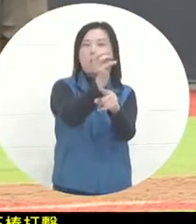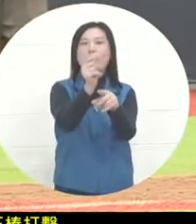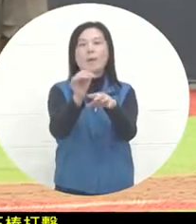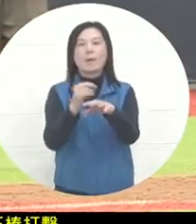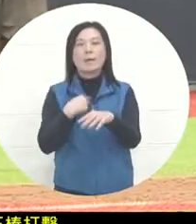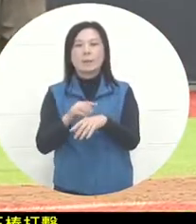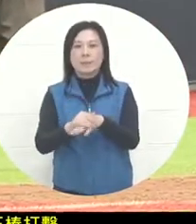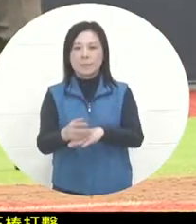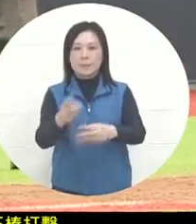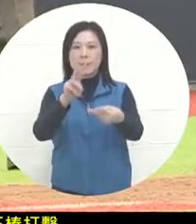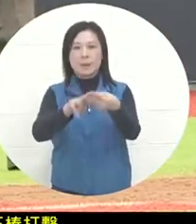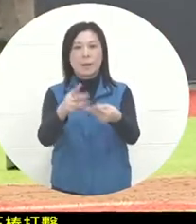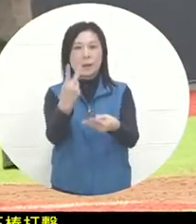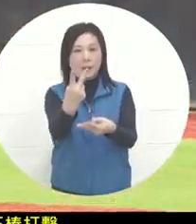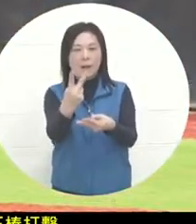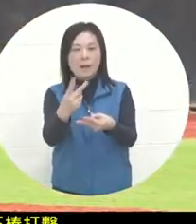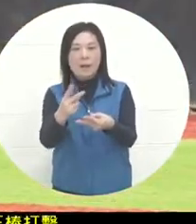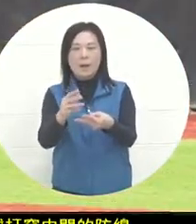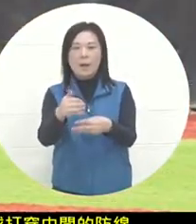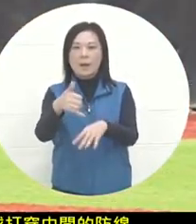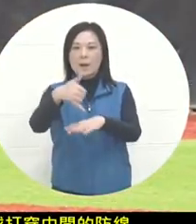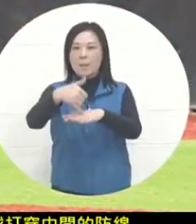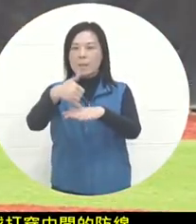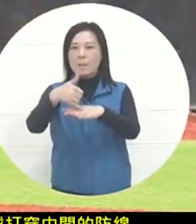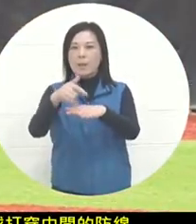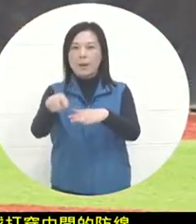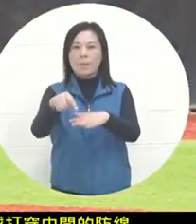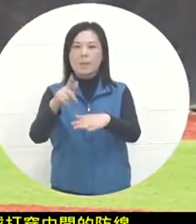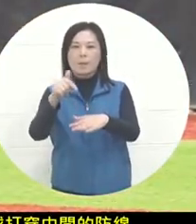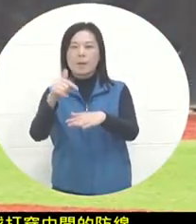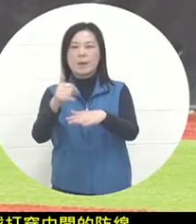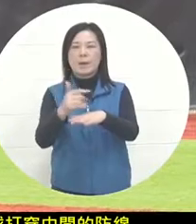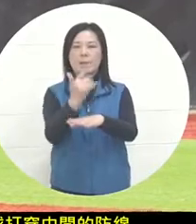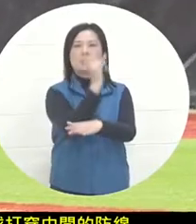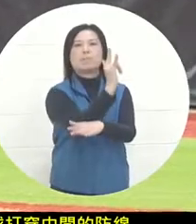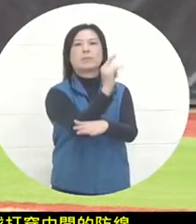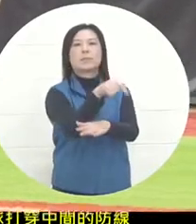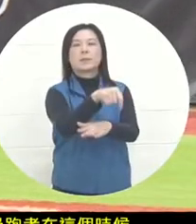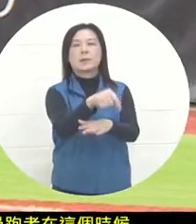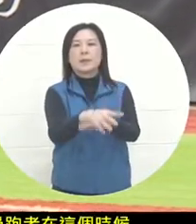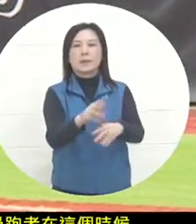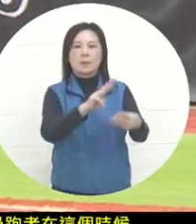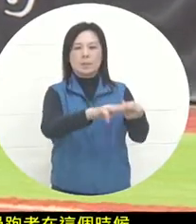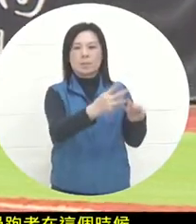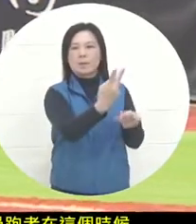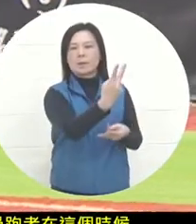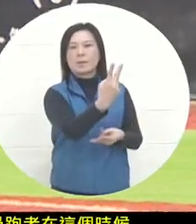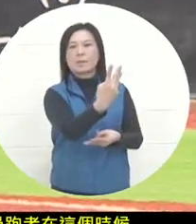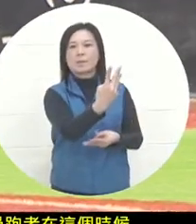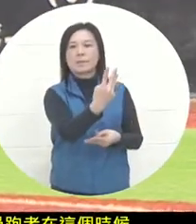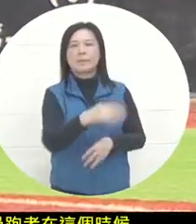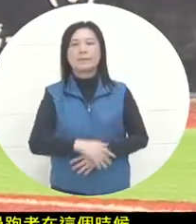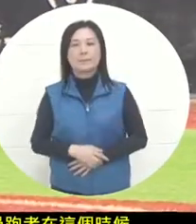. The coach stopped him at third base first. The one who hit the hit was Mdian.